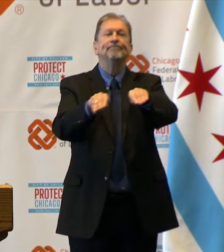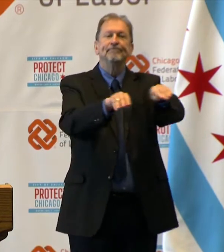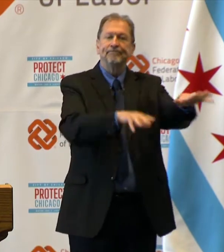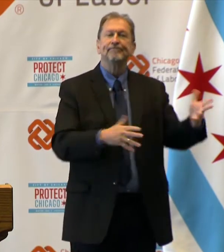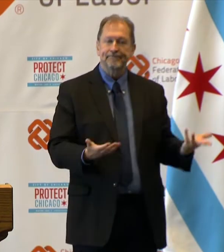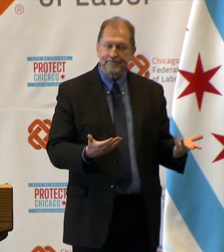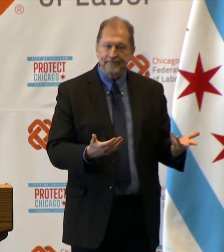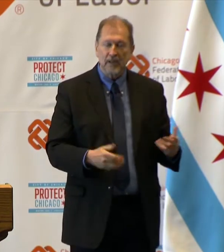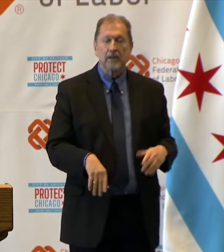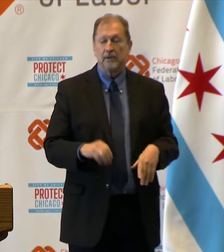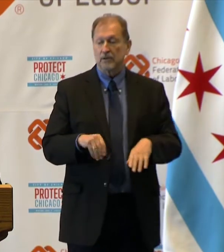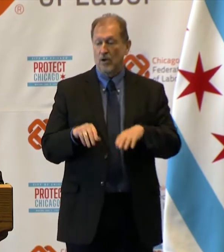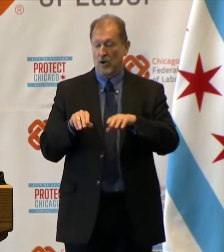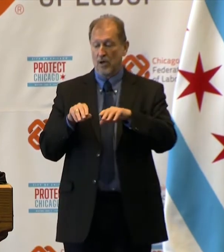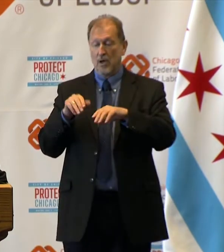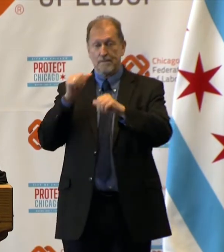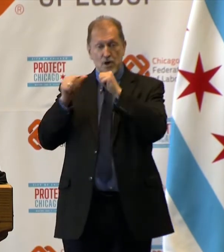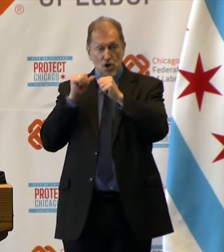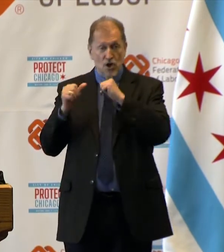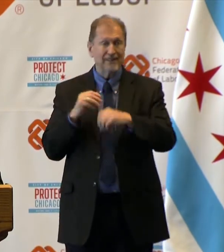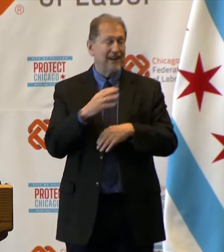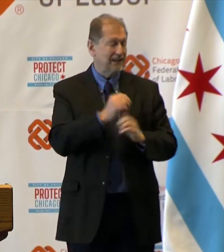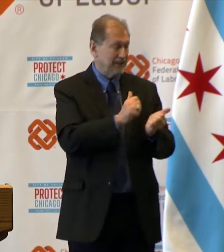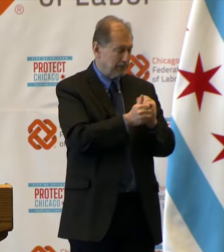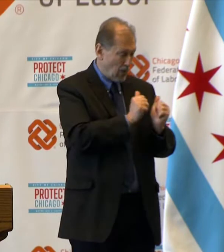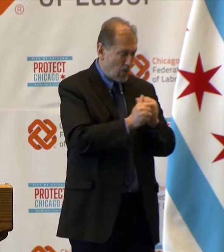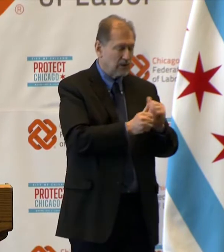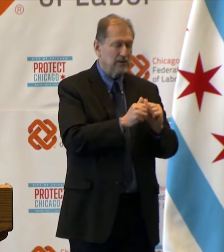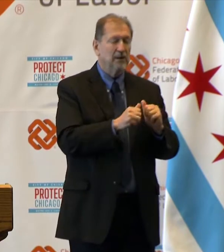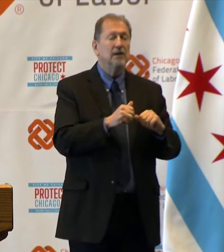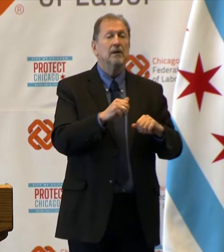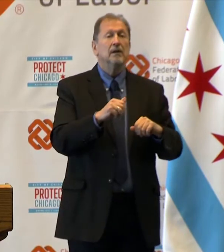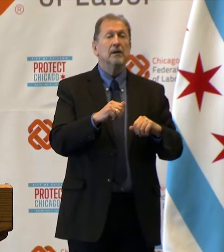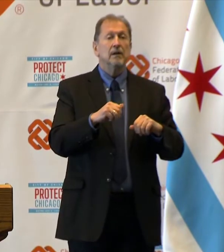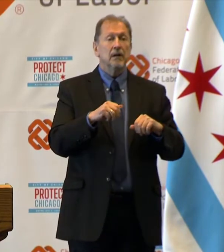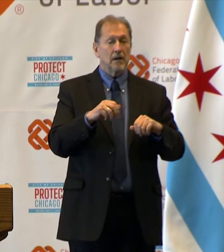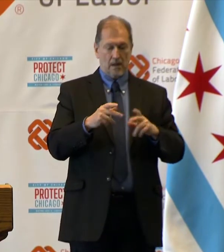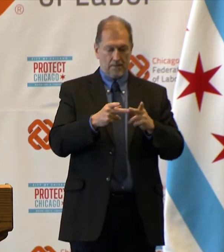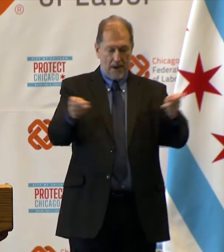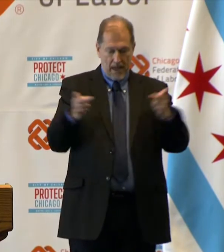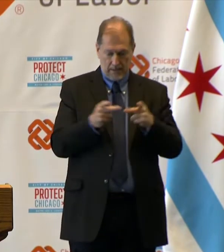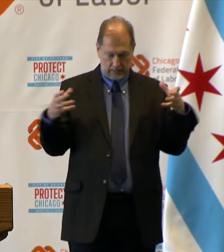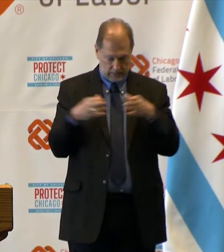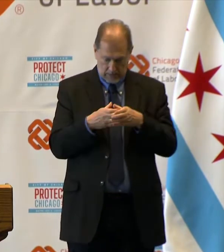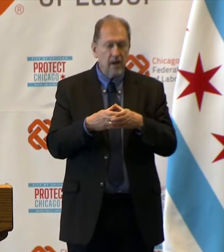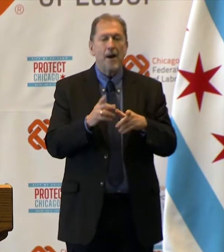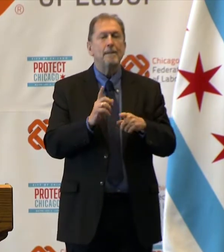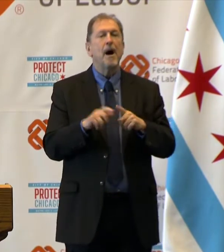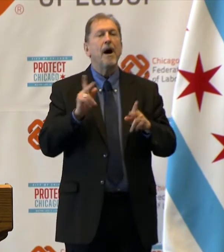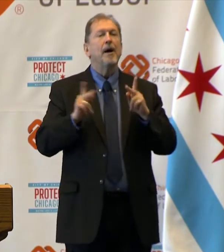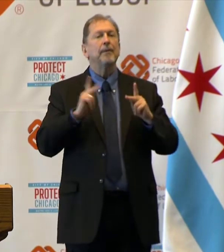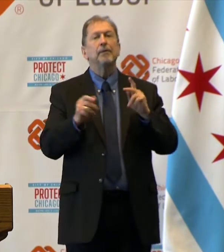IT IS AHE NOT THE PLAYING OF THE SPORTS OR BEING AT BARS THAT